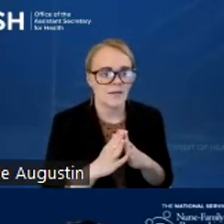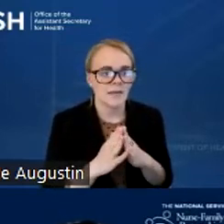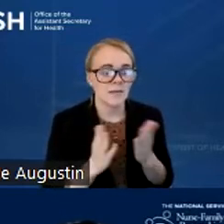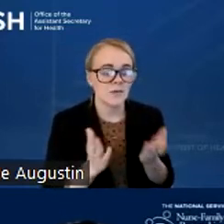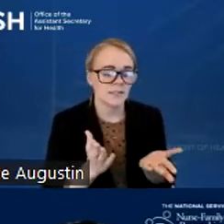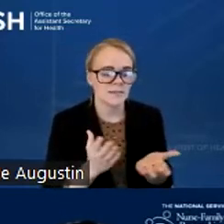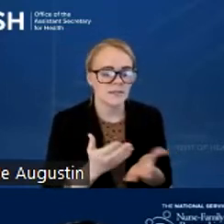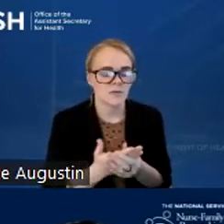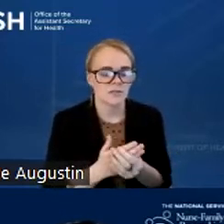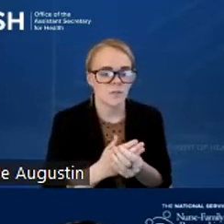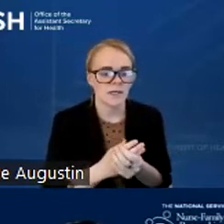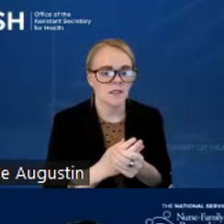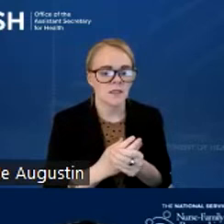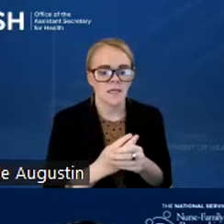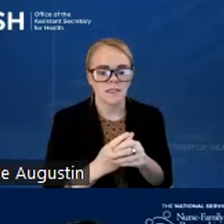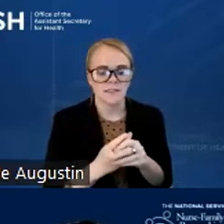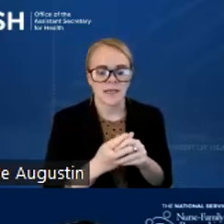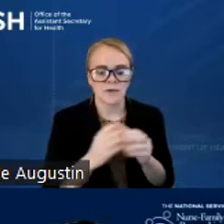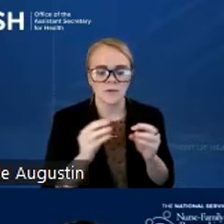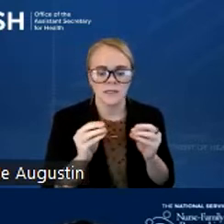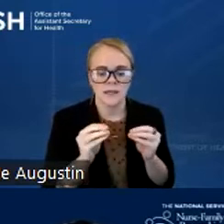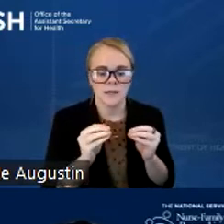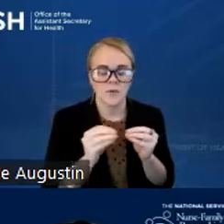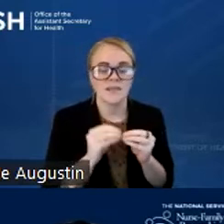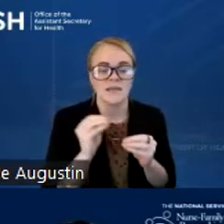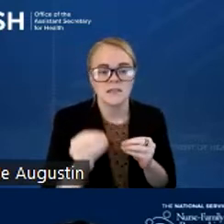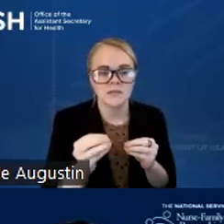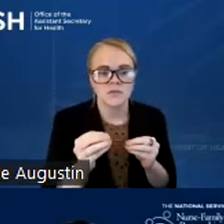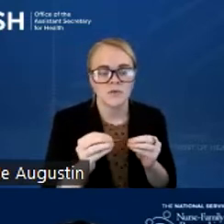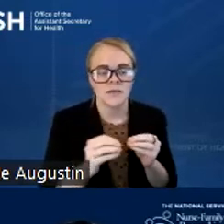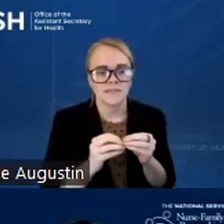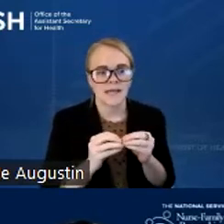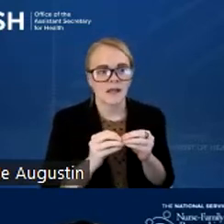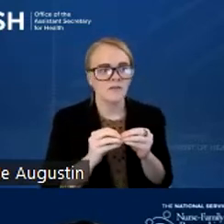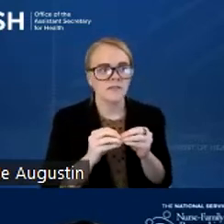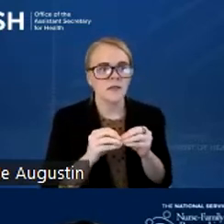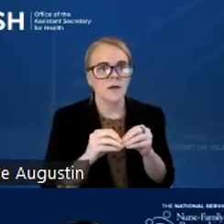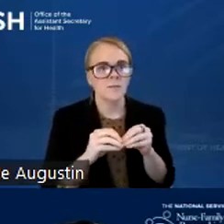And maybe you could speak to as well not only with the individual themselves,